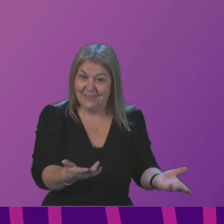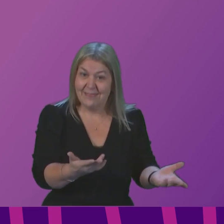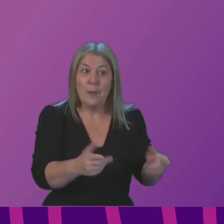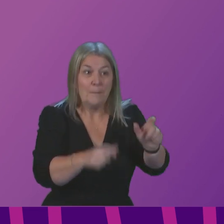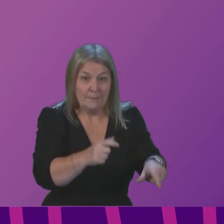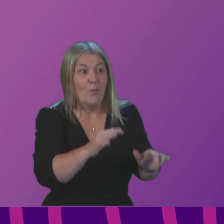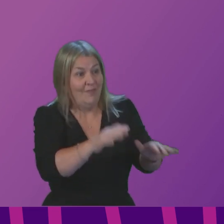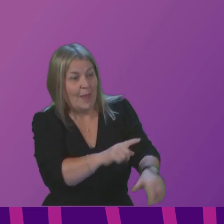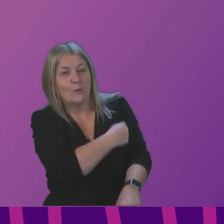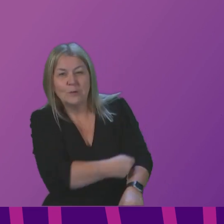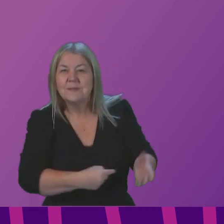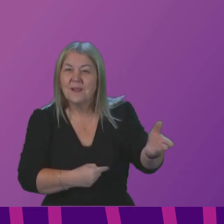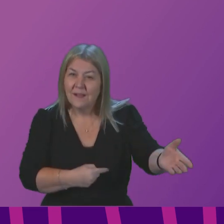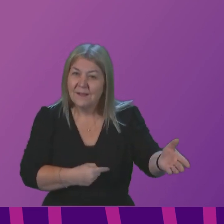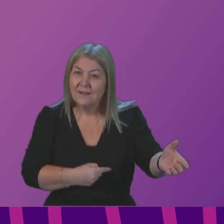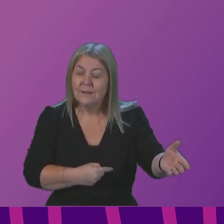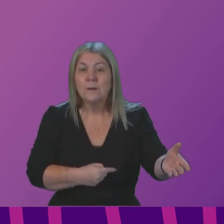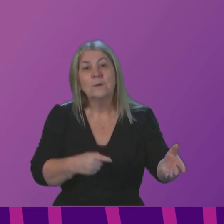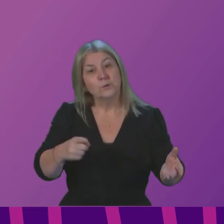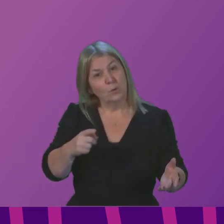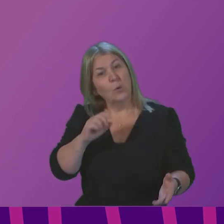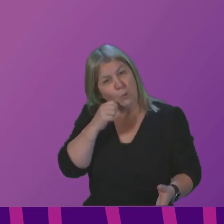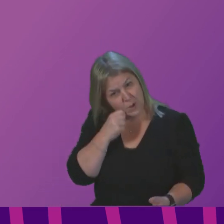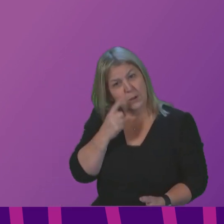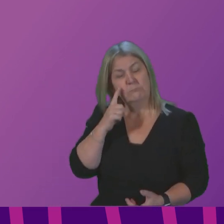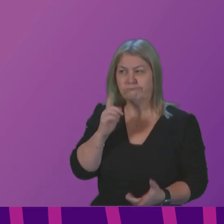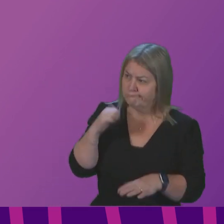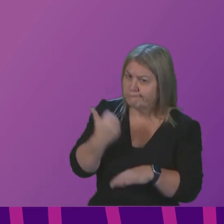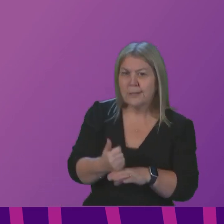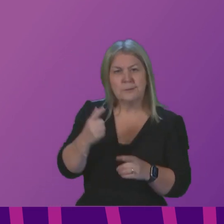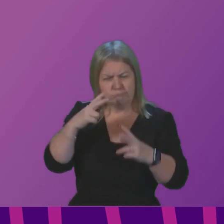demands: first, an independent case note review into all Aspergillus cases at the hospital;